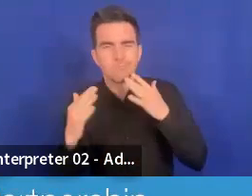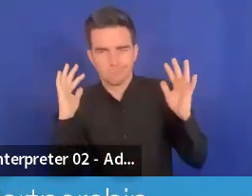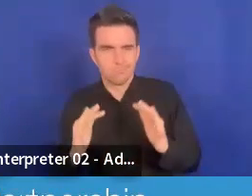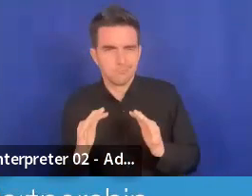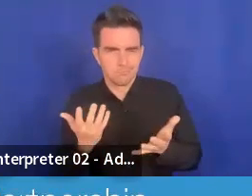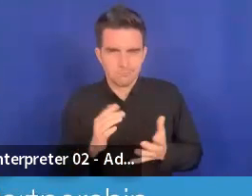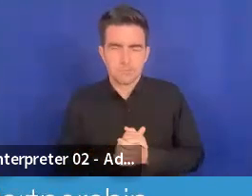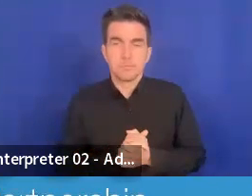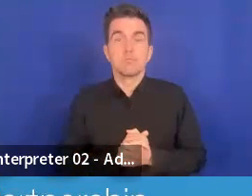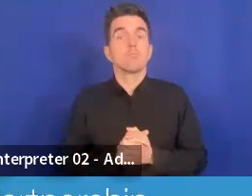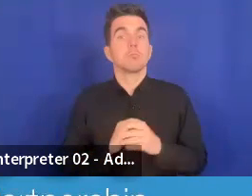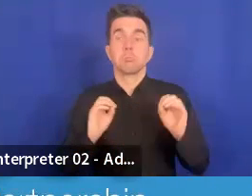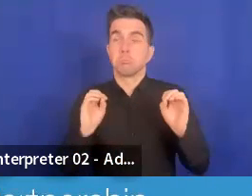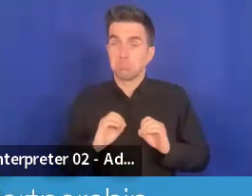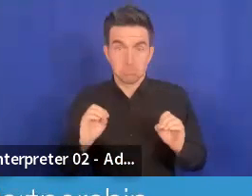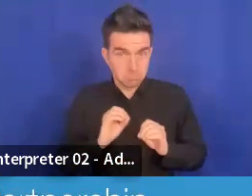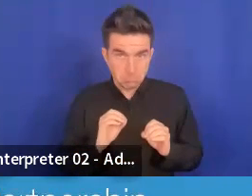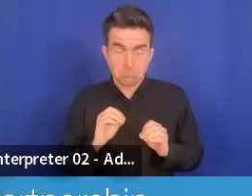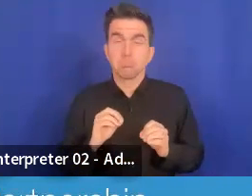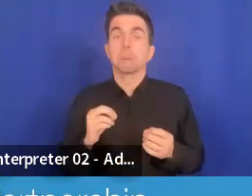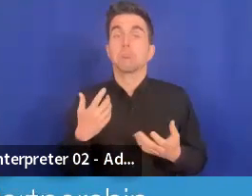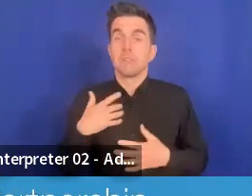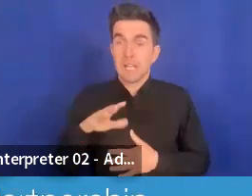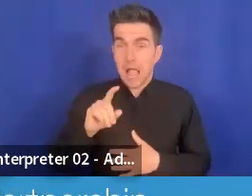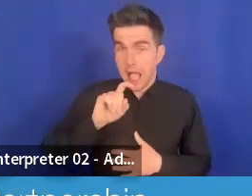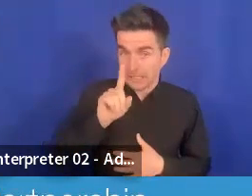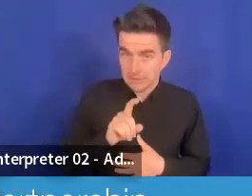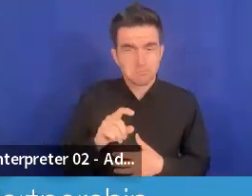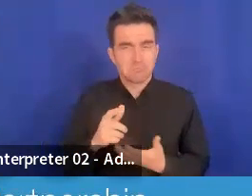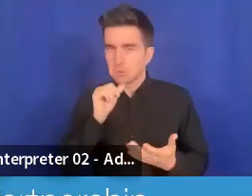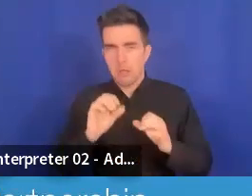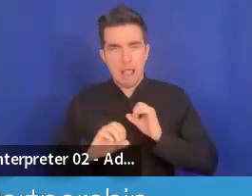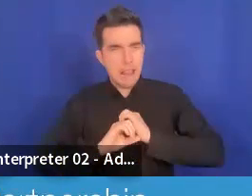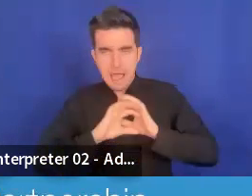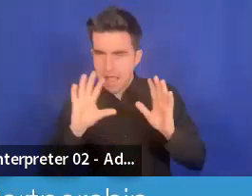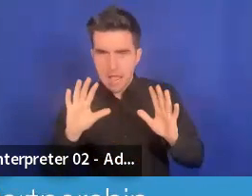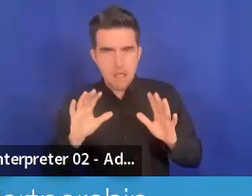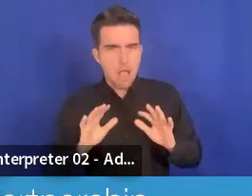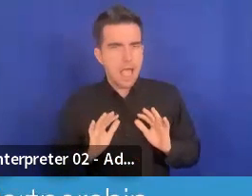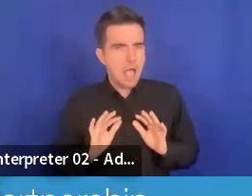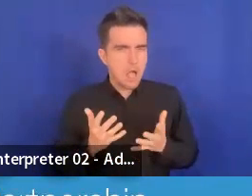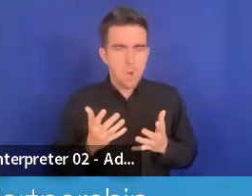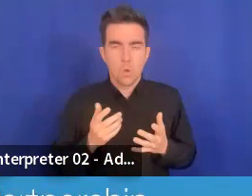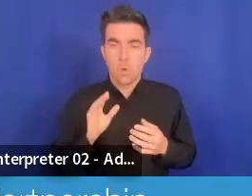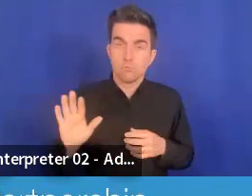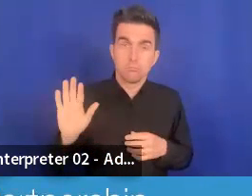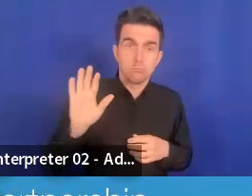statements or that information that you may have submitted in your registration will be compiled or used.